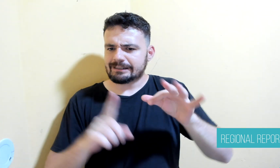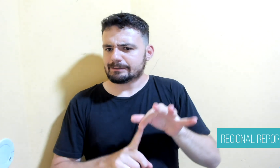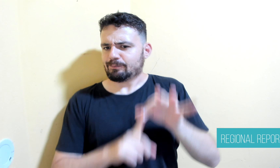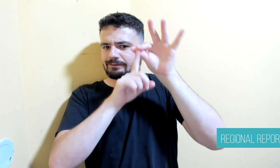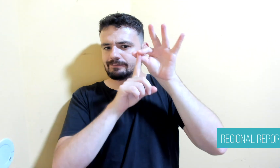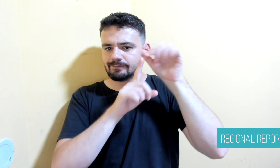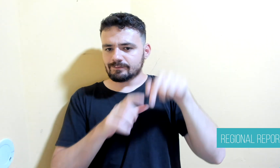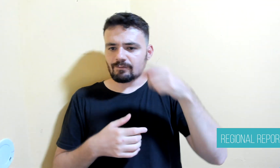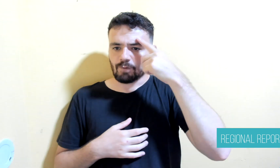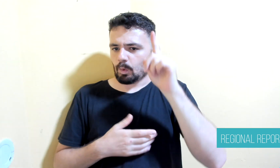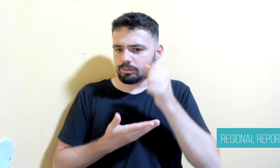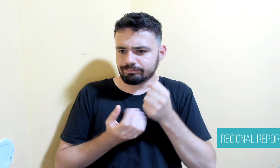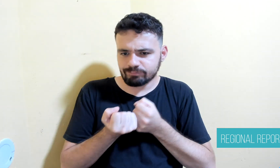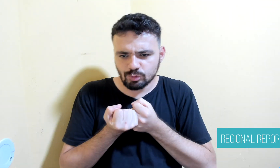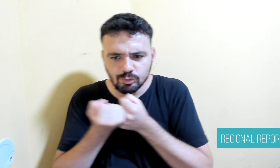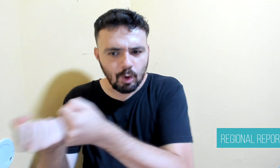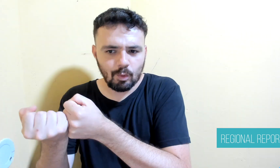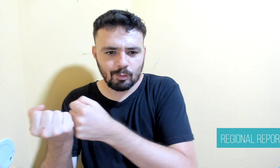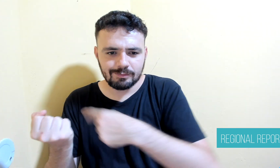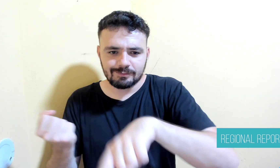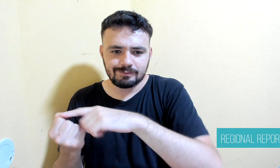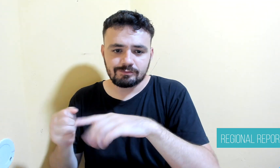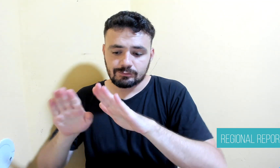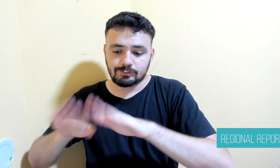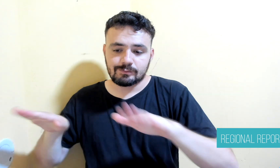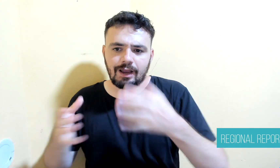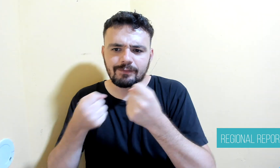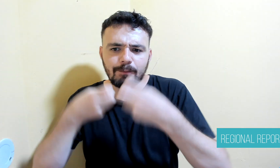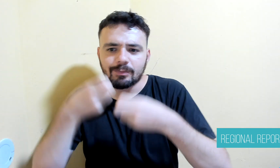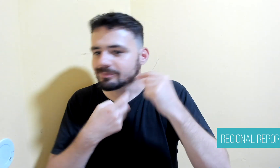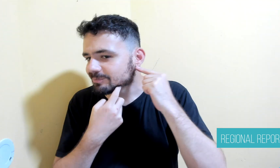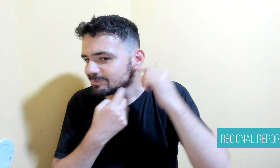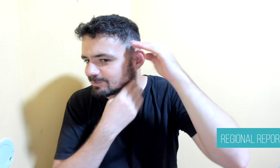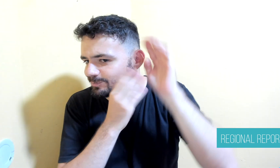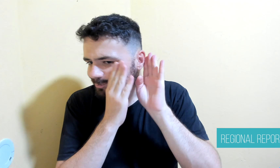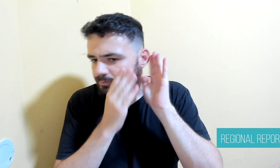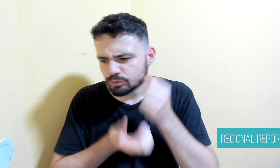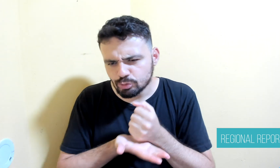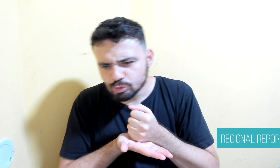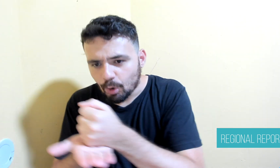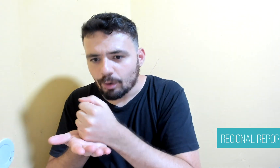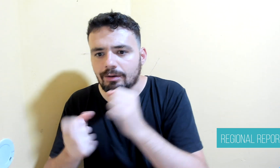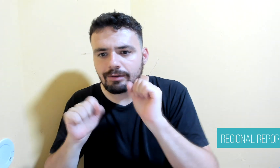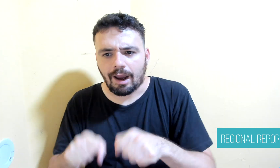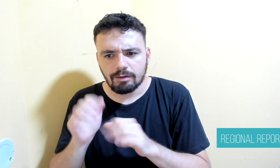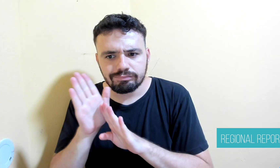Video games can motivate children to accept therapy in a positive way,